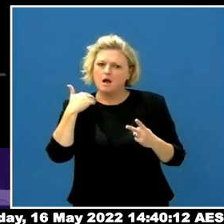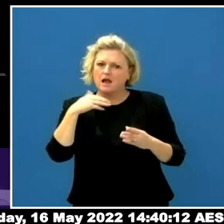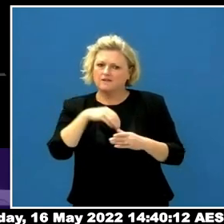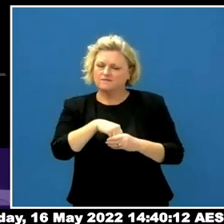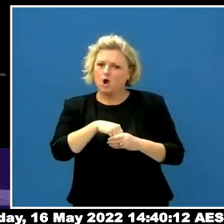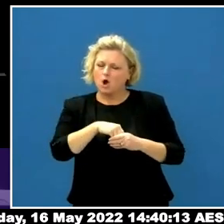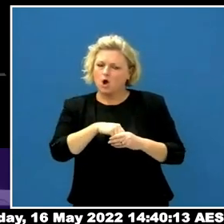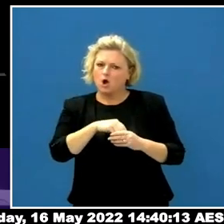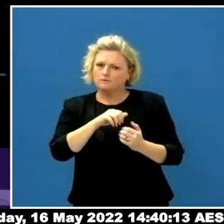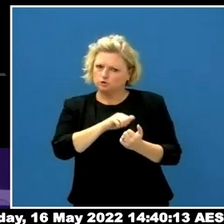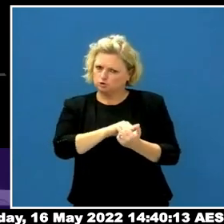Learn to deal with behaviours.